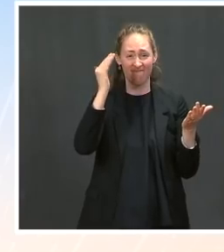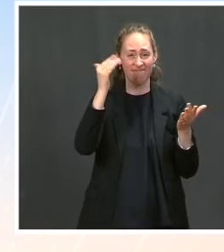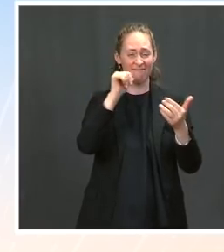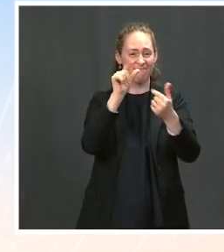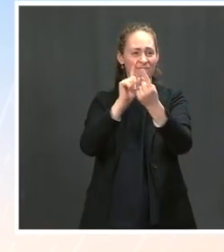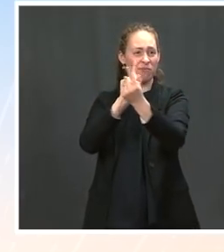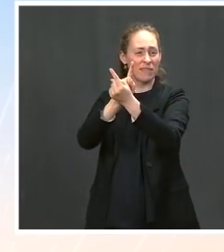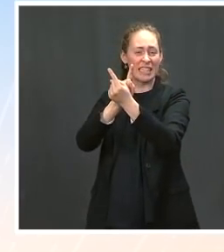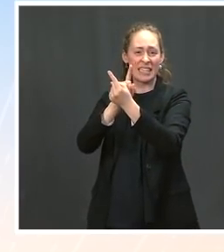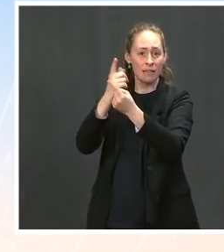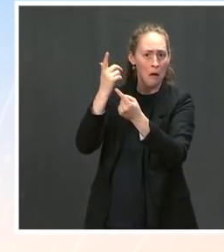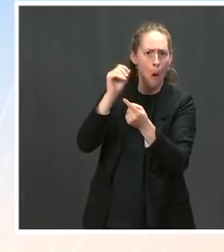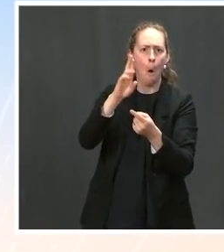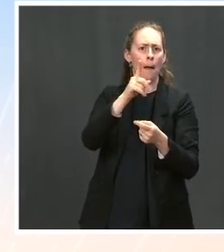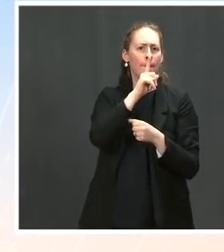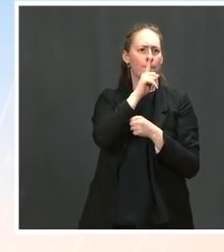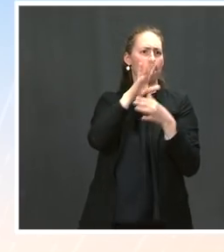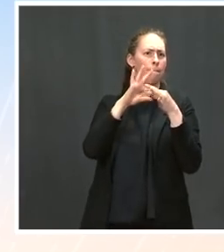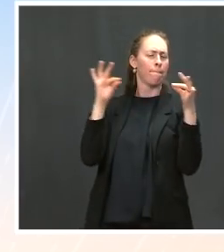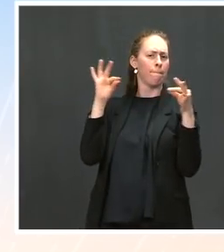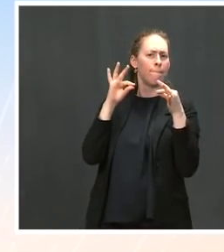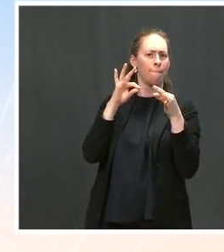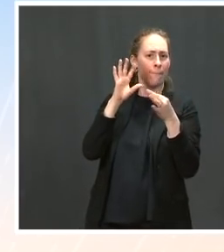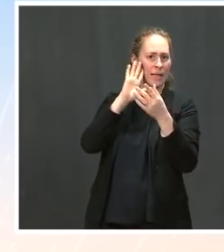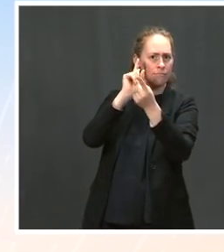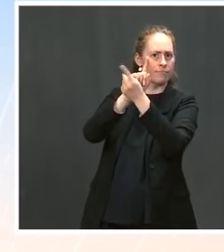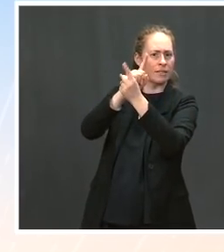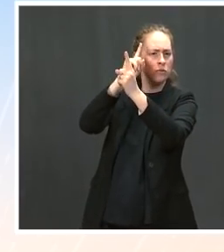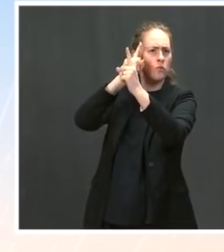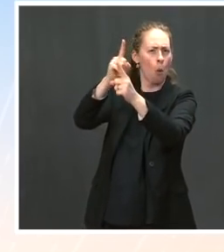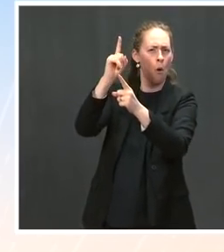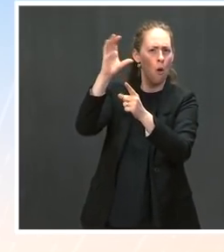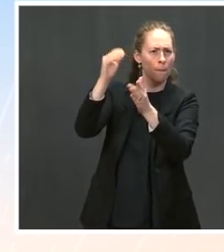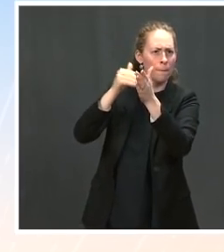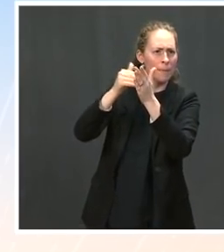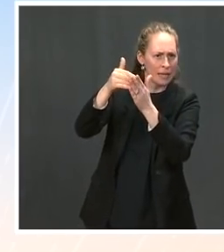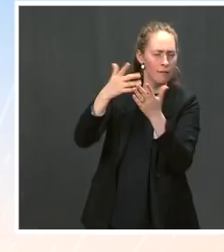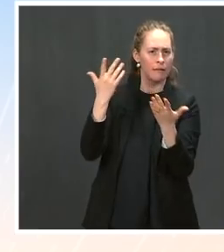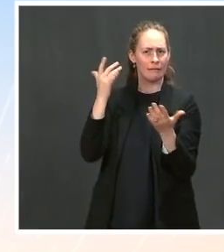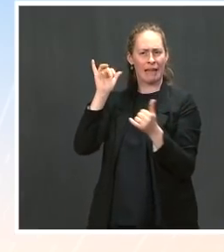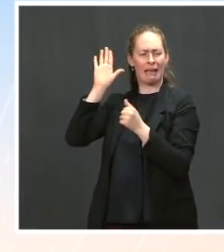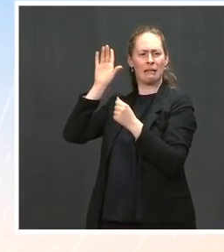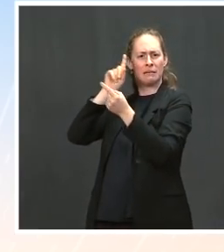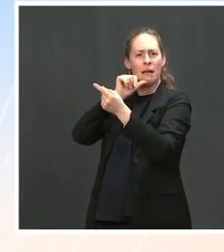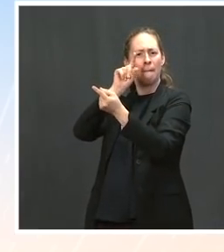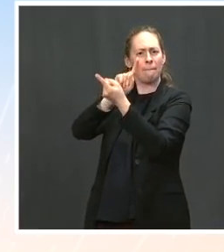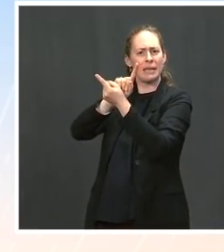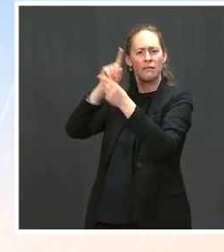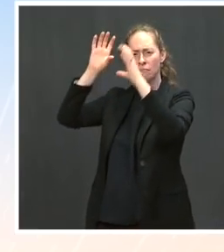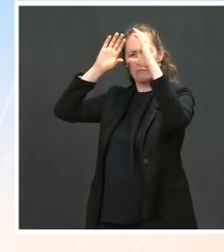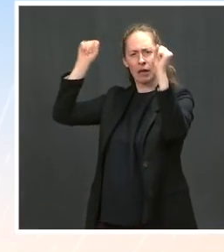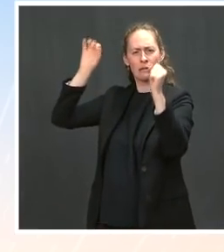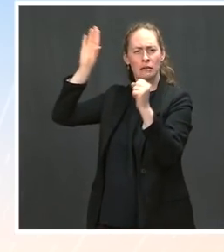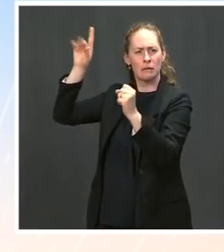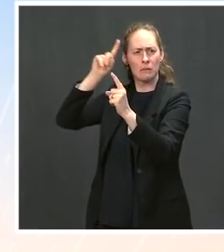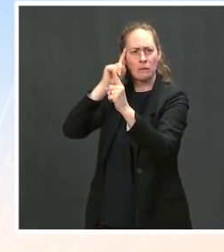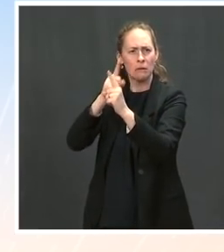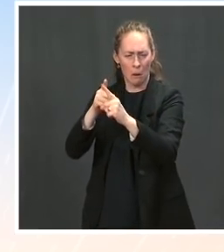but they're not saying when. How does this impact the President's goal? Of course, it was the availability of those shots that led him to say that every American who --